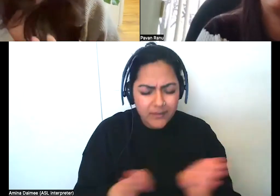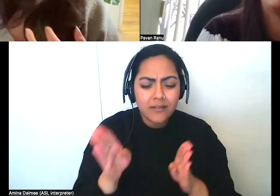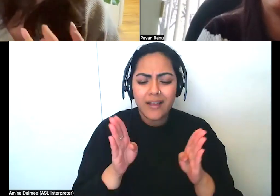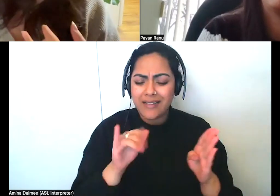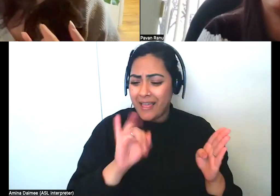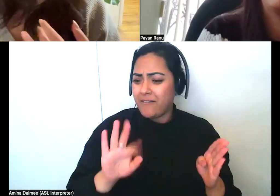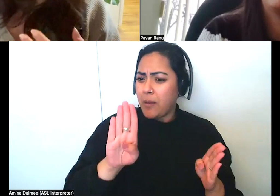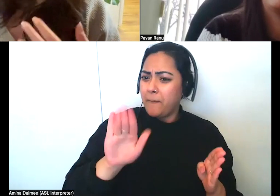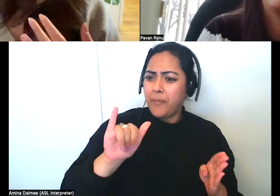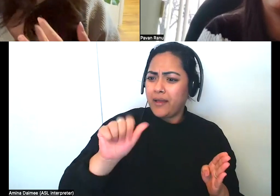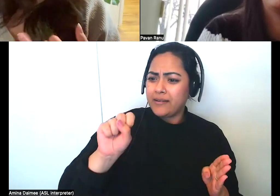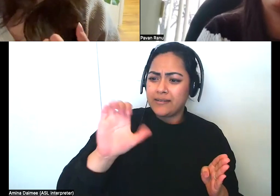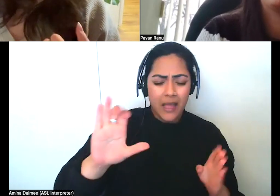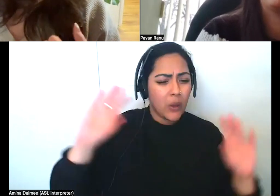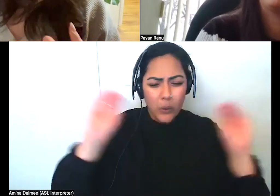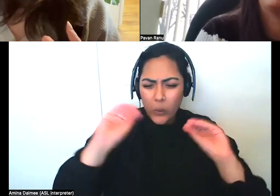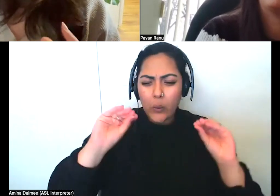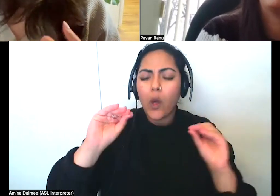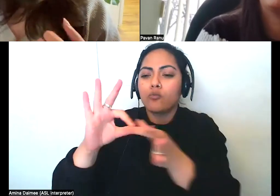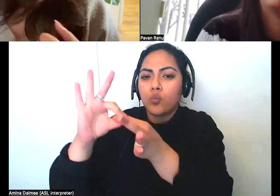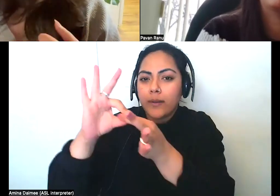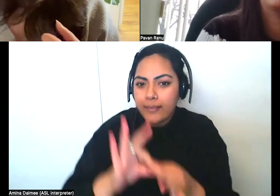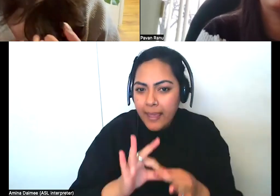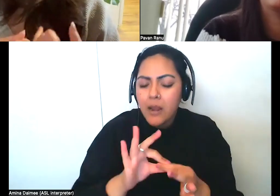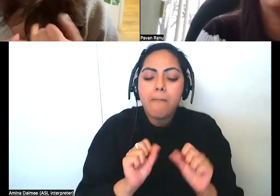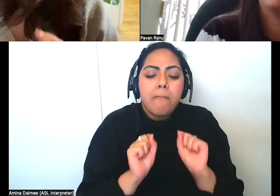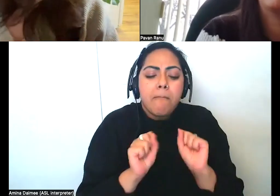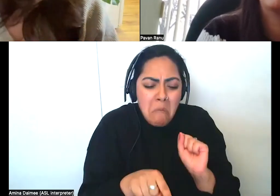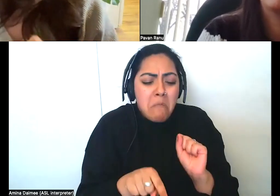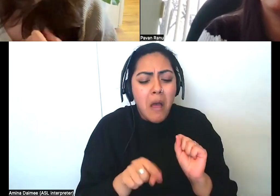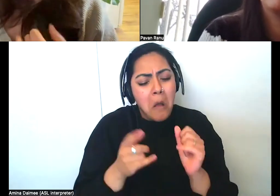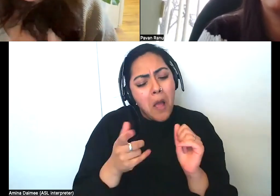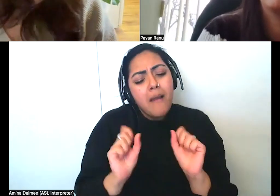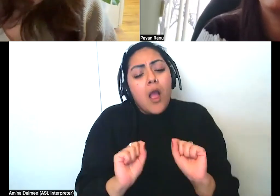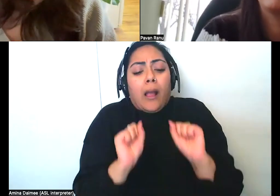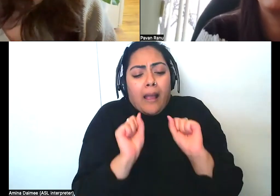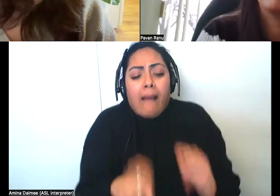the categories that are related? And if there's nothing that's related, what are the opposites?